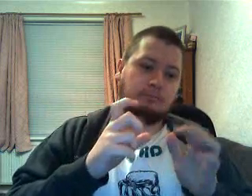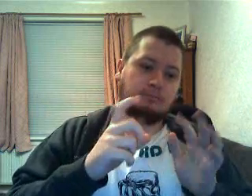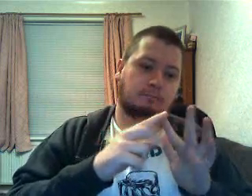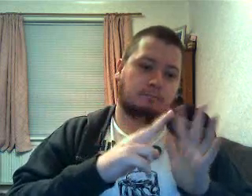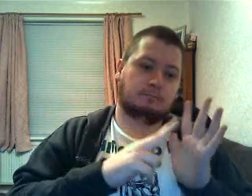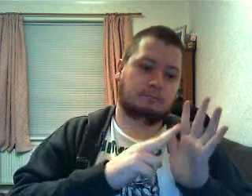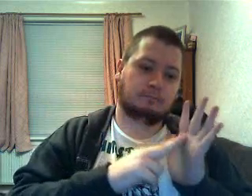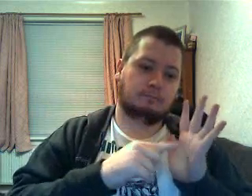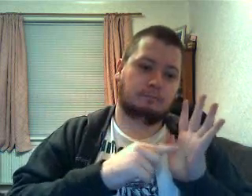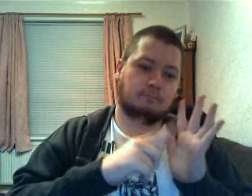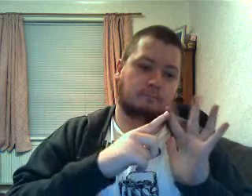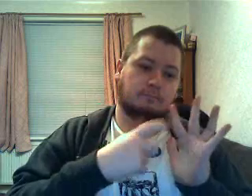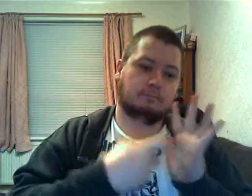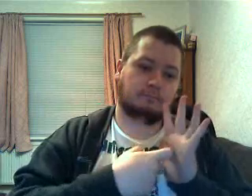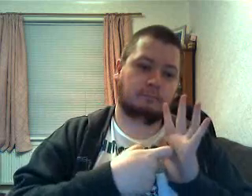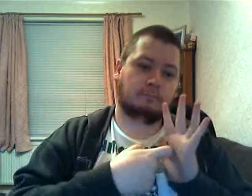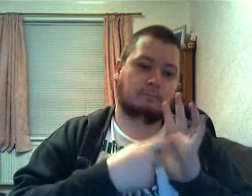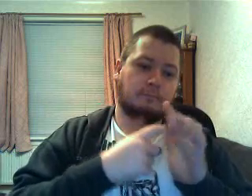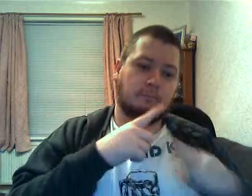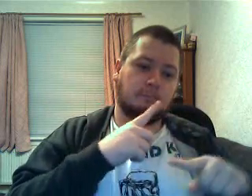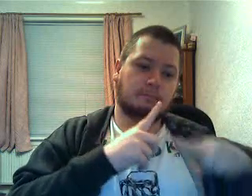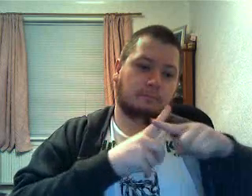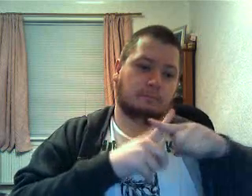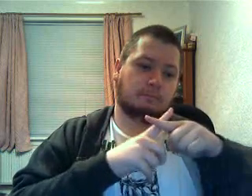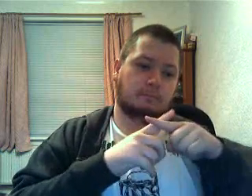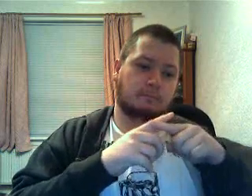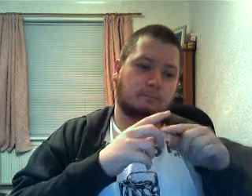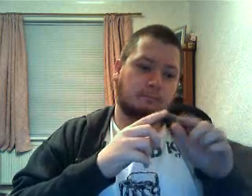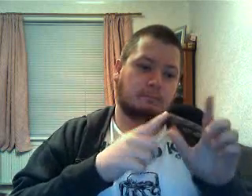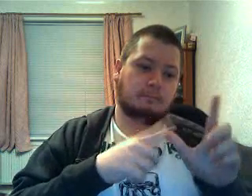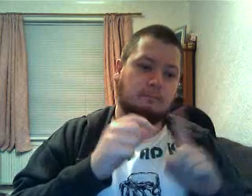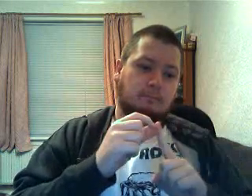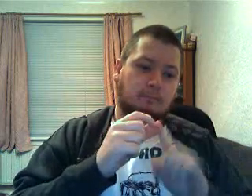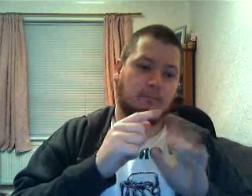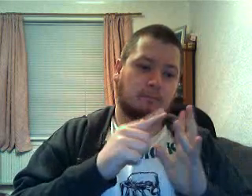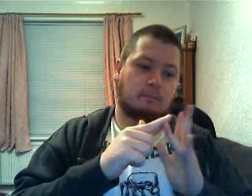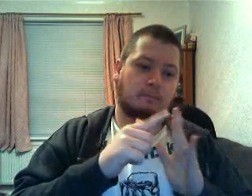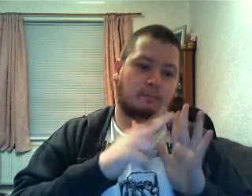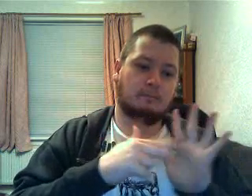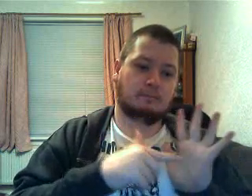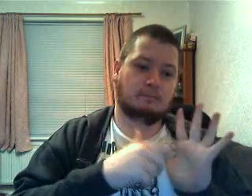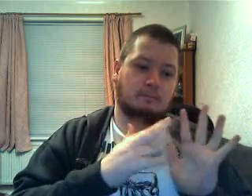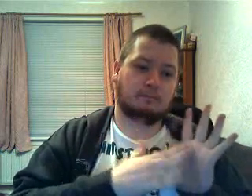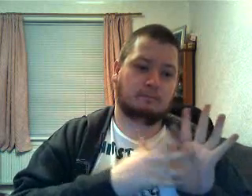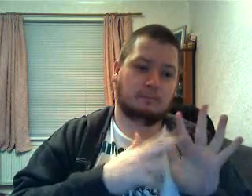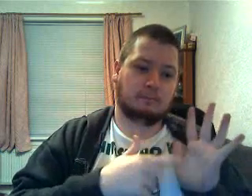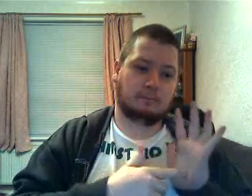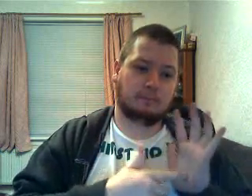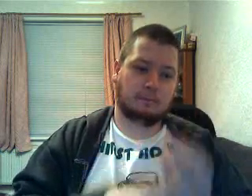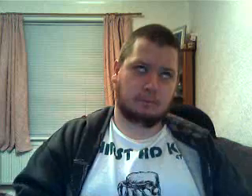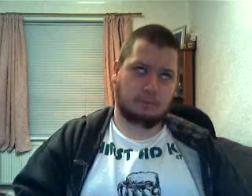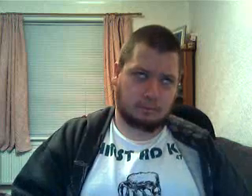for Job Center Plus appointment